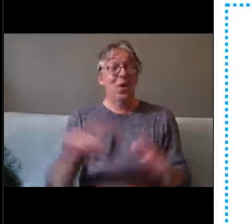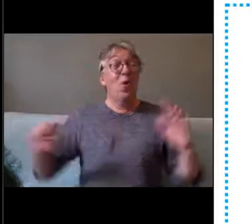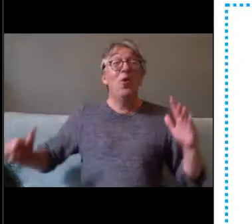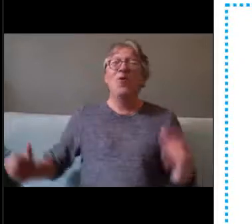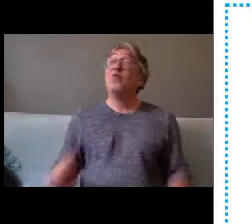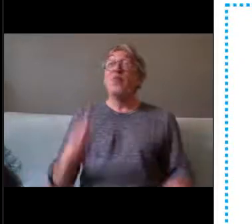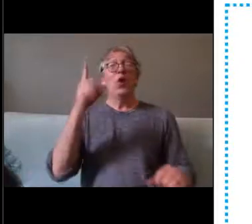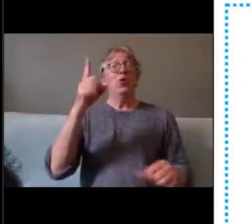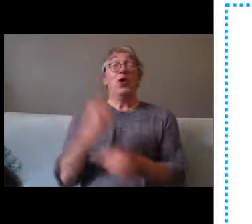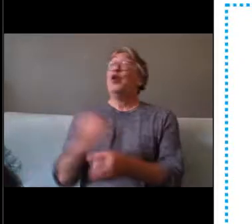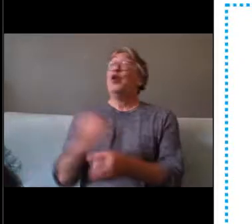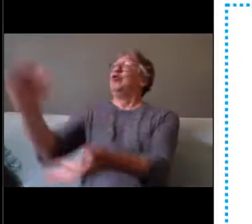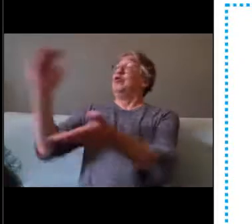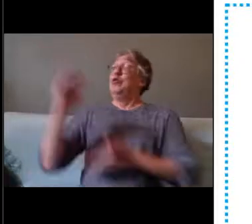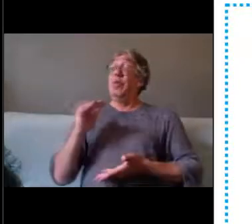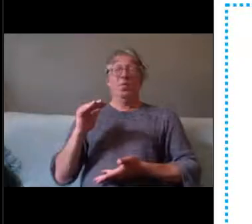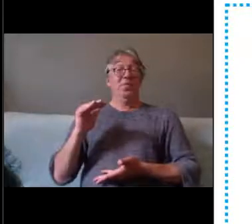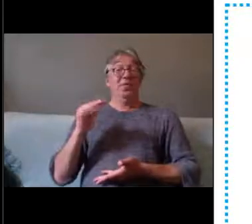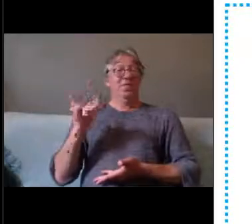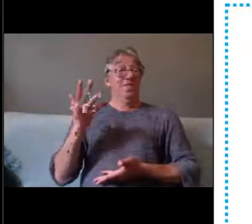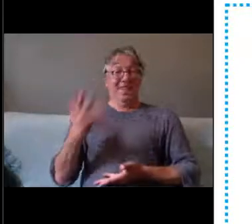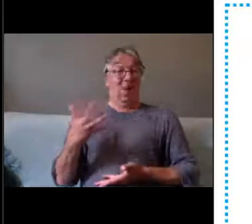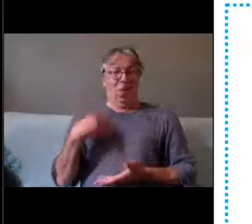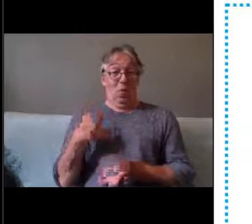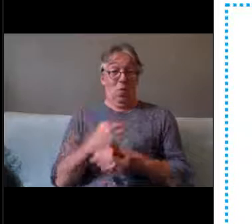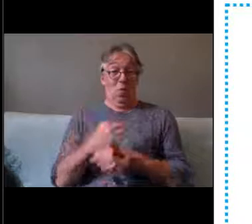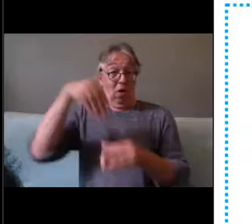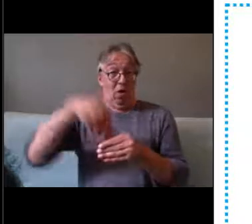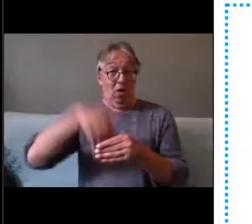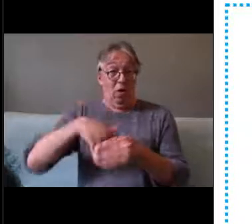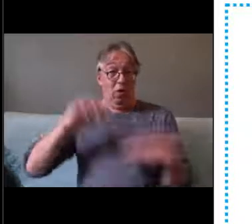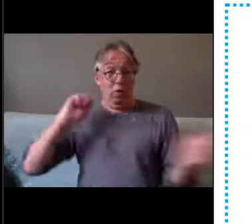Shift the focus of our work to what we need to do now